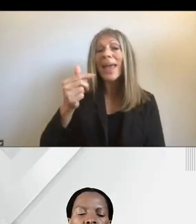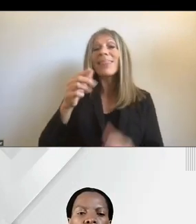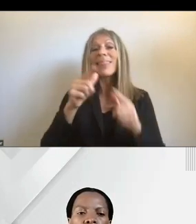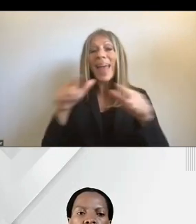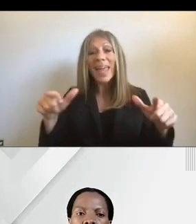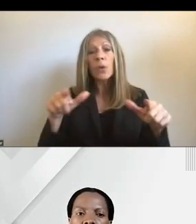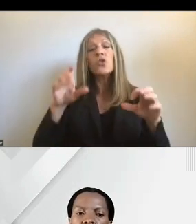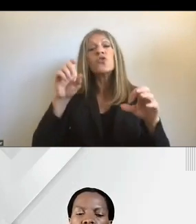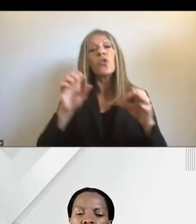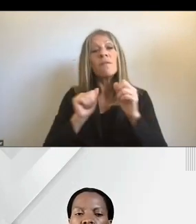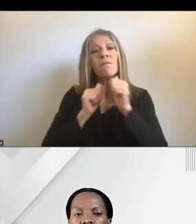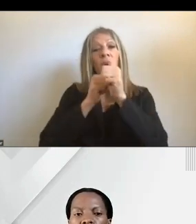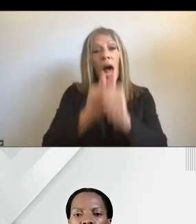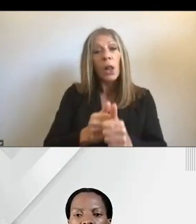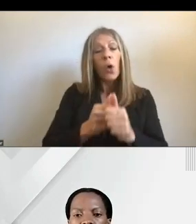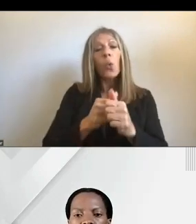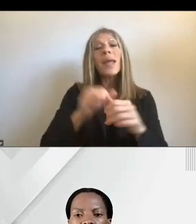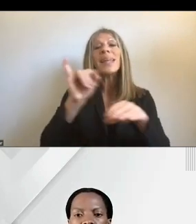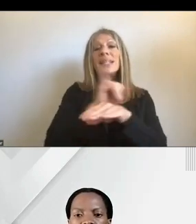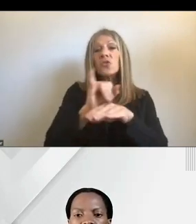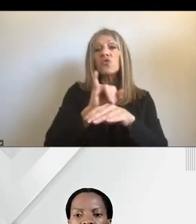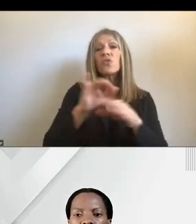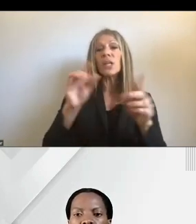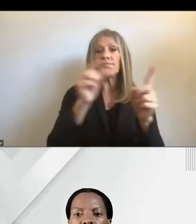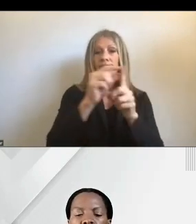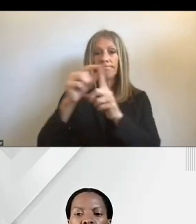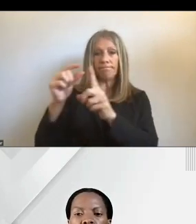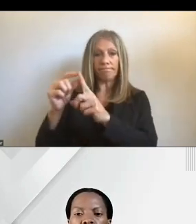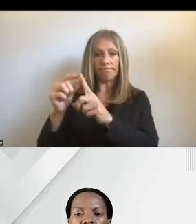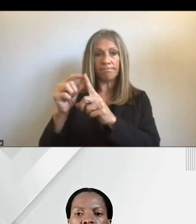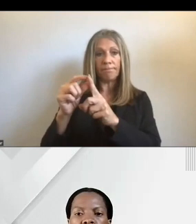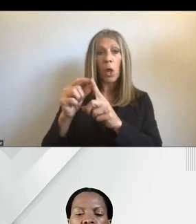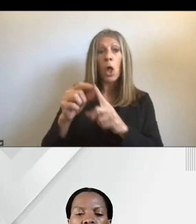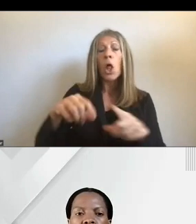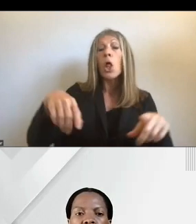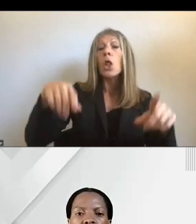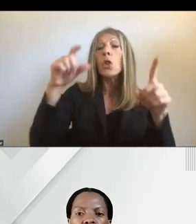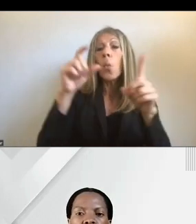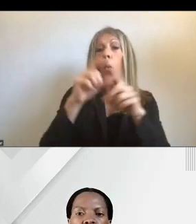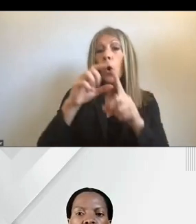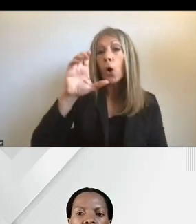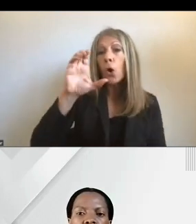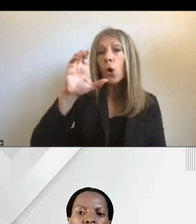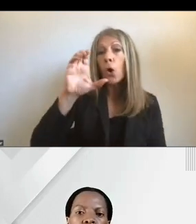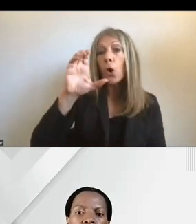align with established industry terminology. The word crosswalk as I mentioned earlier is